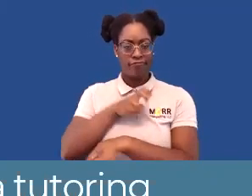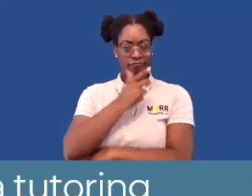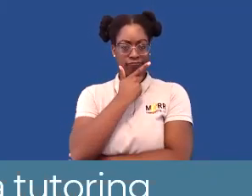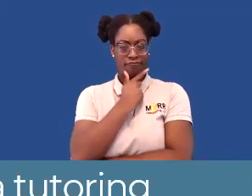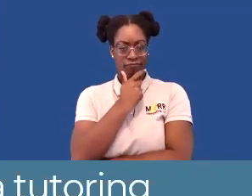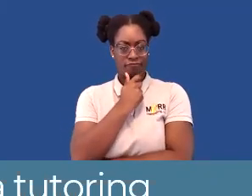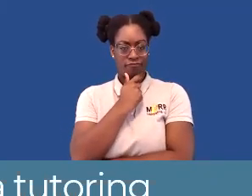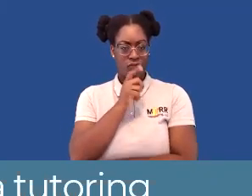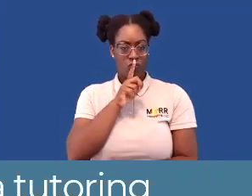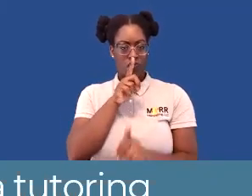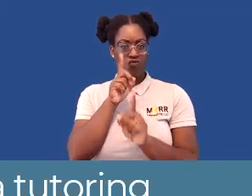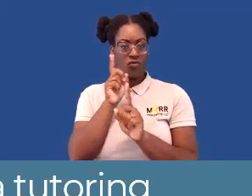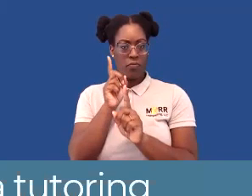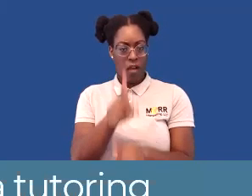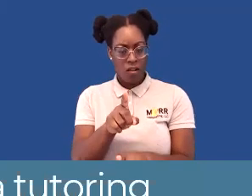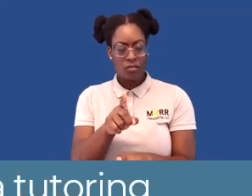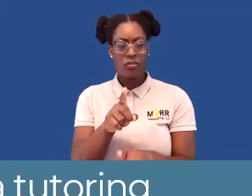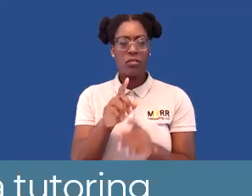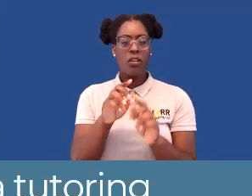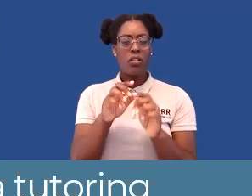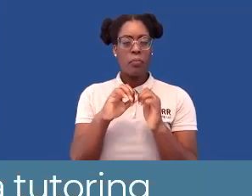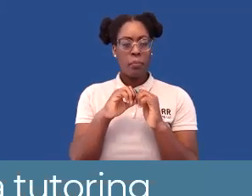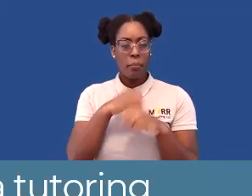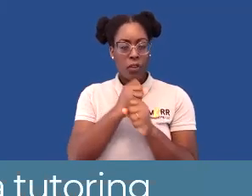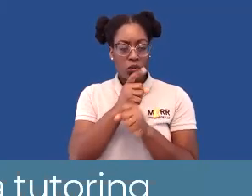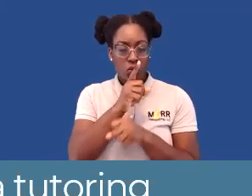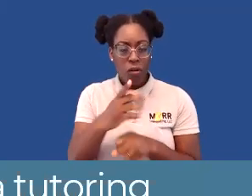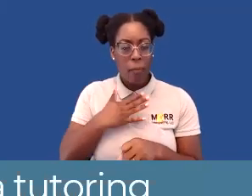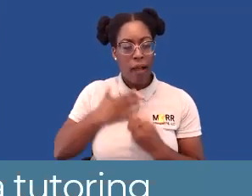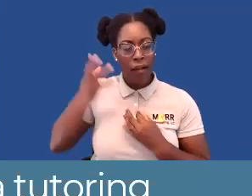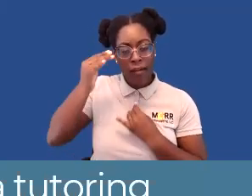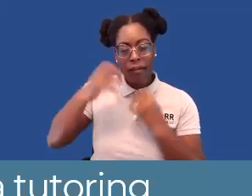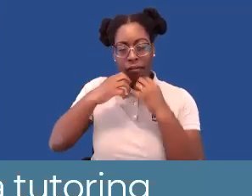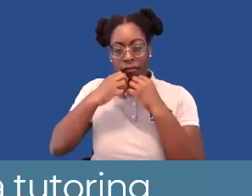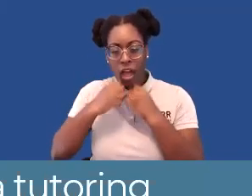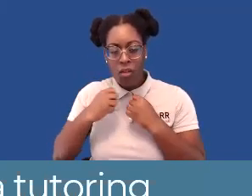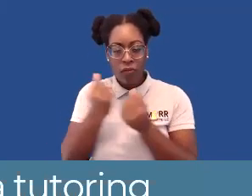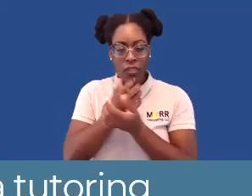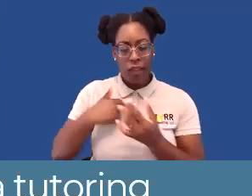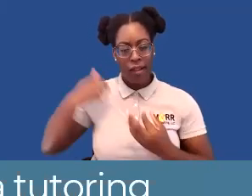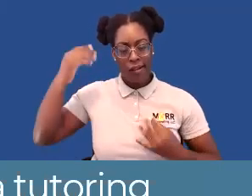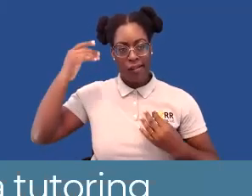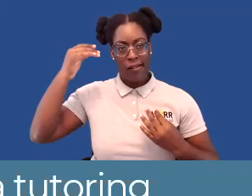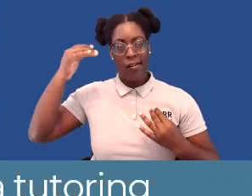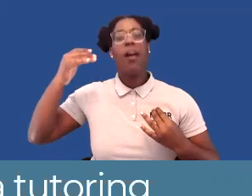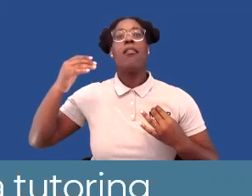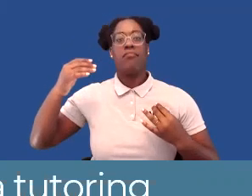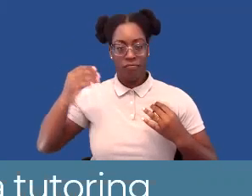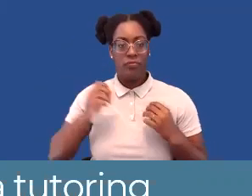with the writing center training and values. And they found it even more aligned to